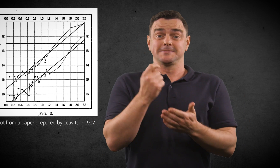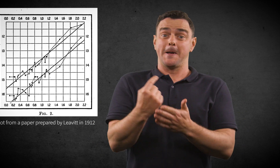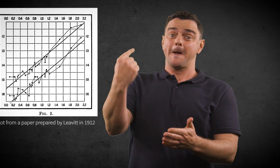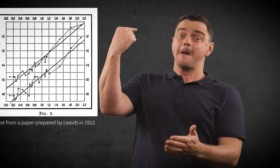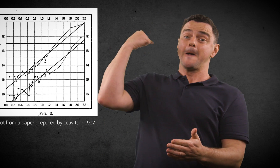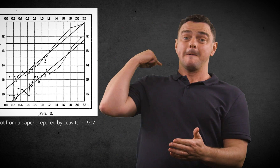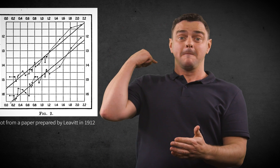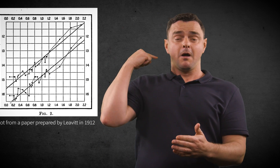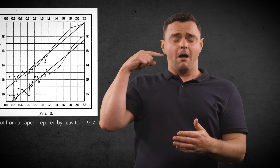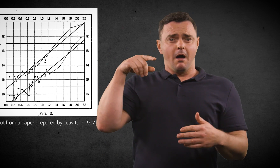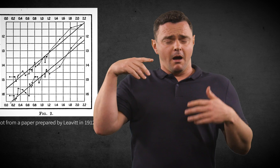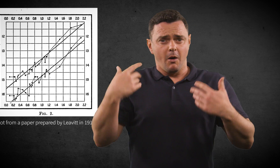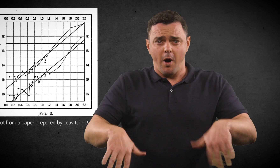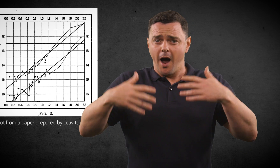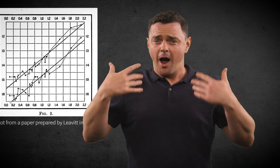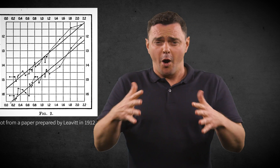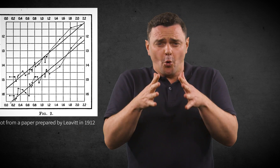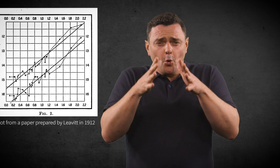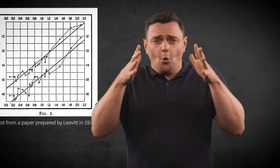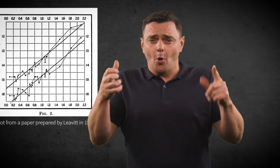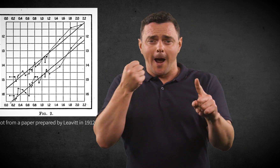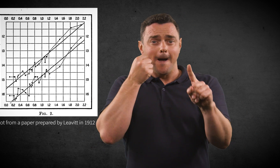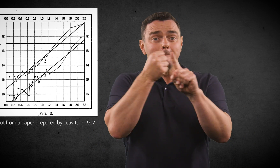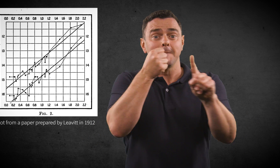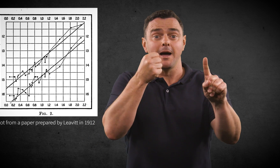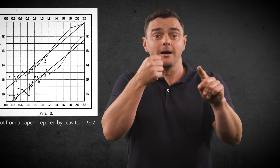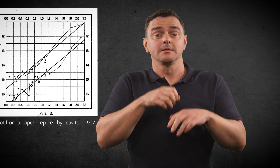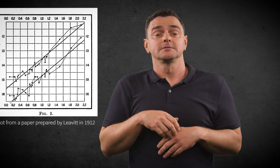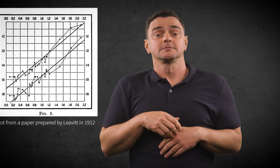Leavitt's discovery had a huge impact on the field of astronomy.